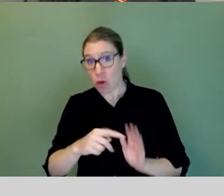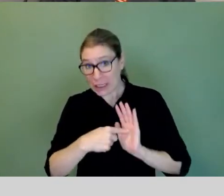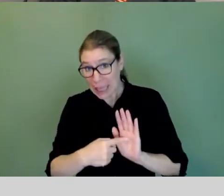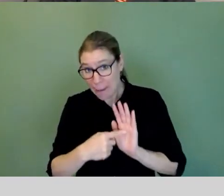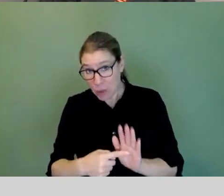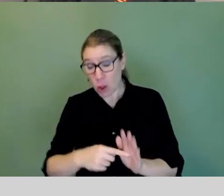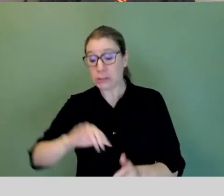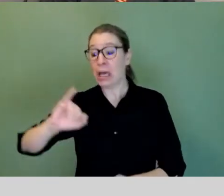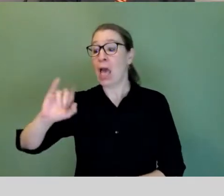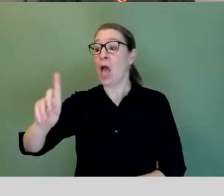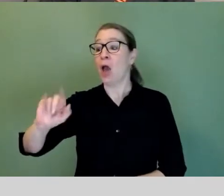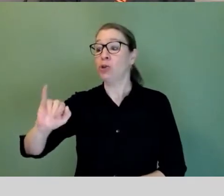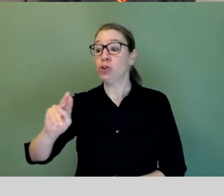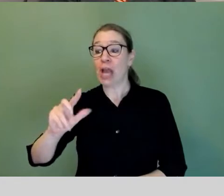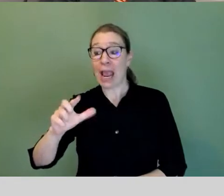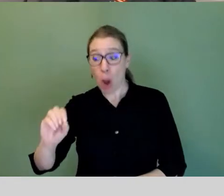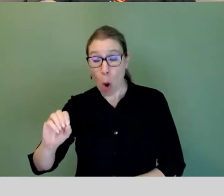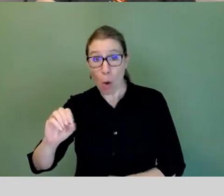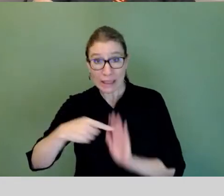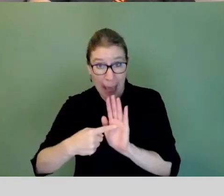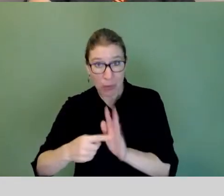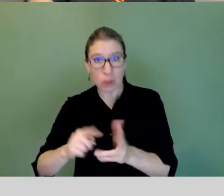and then Django examples, and DRF examples.